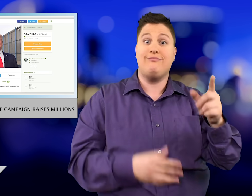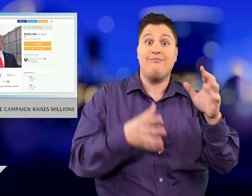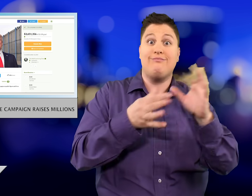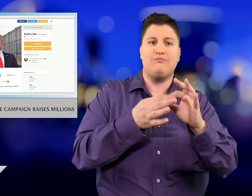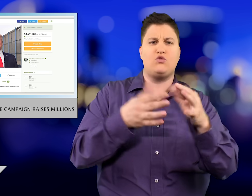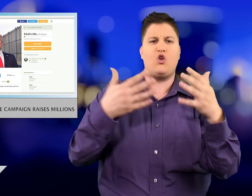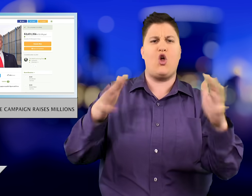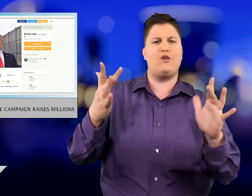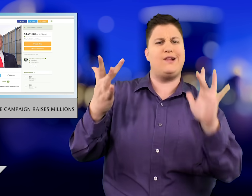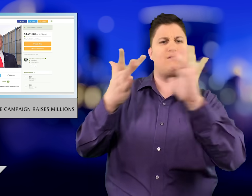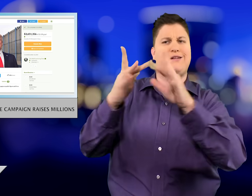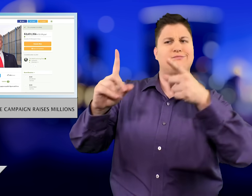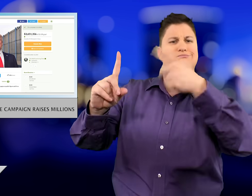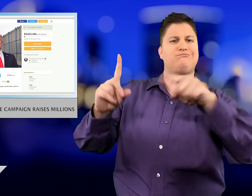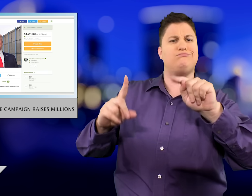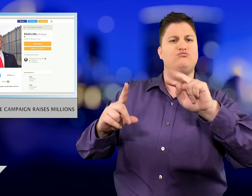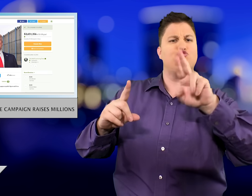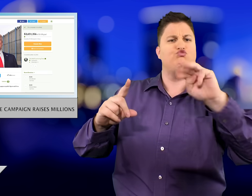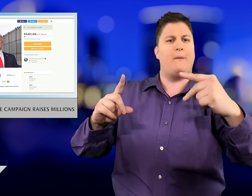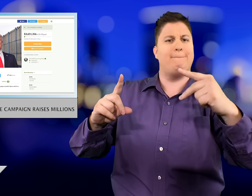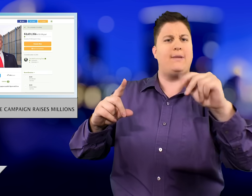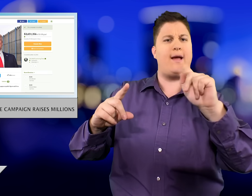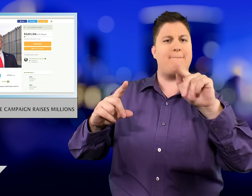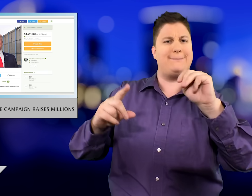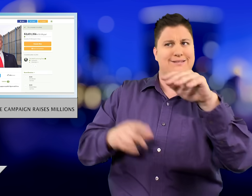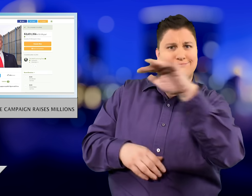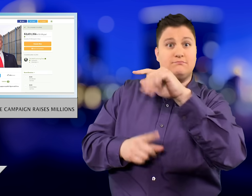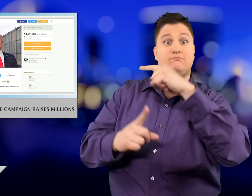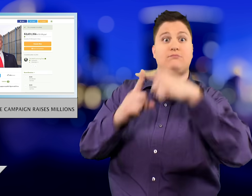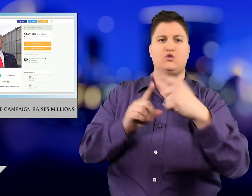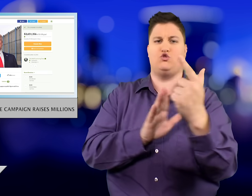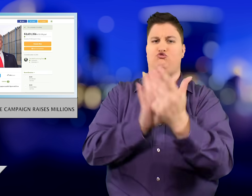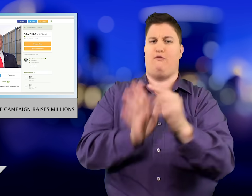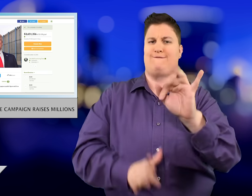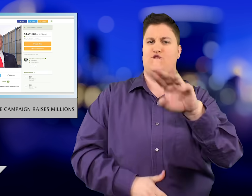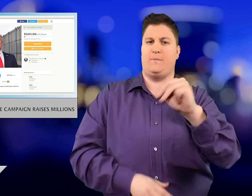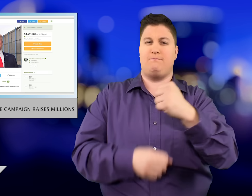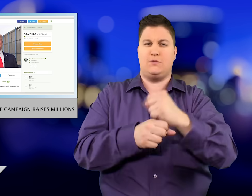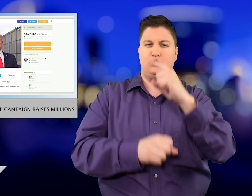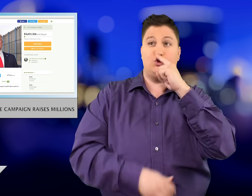Kolfage says he made contact with the Trump administration and a legal firm to ensure